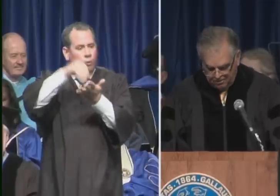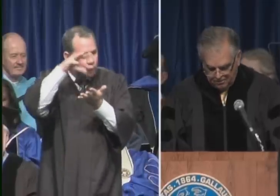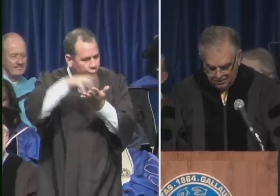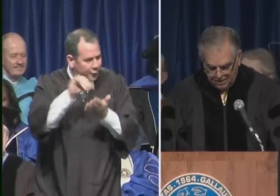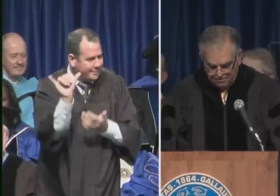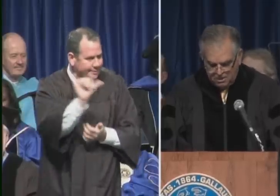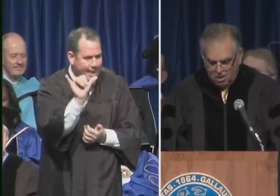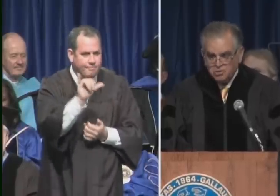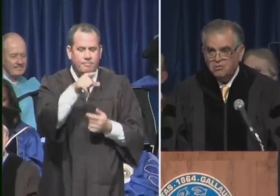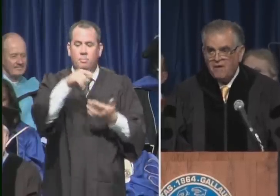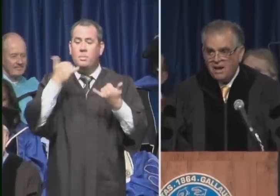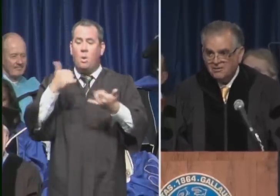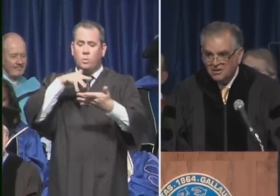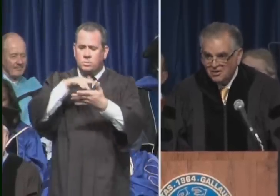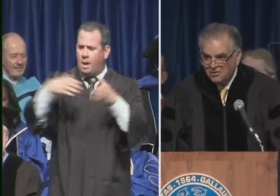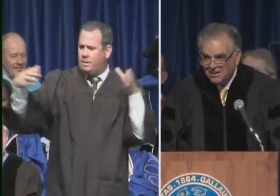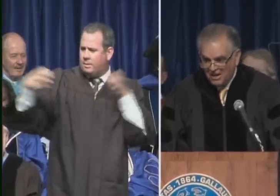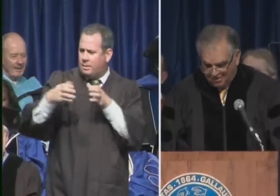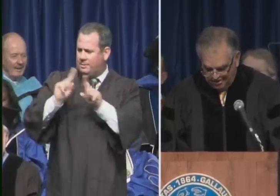because you volunteered together,